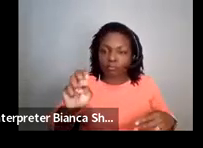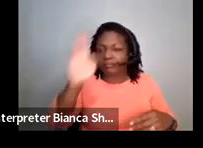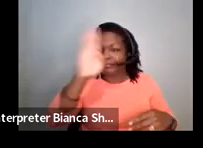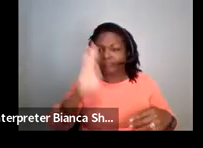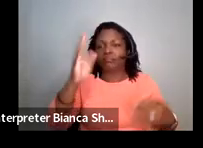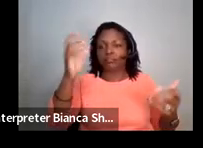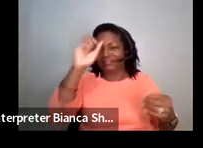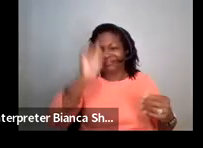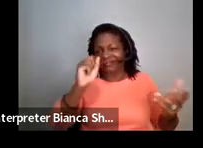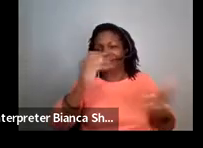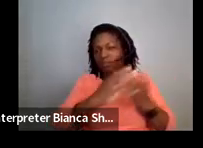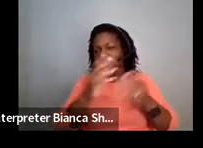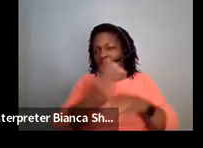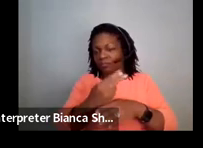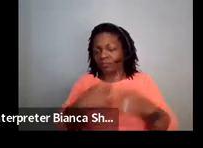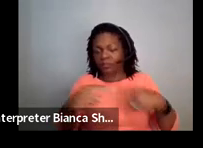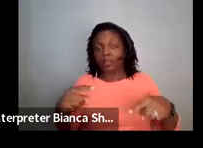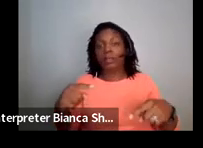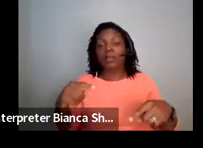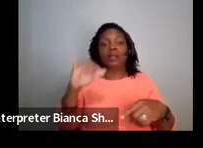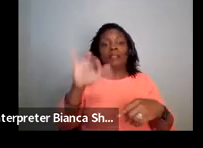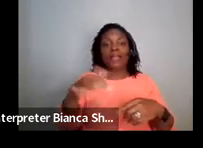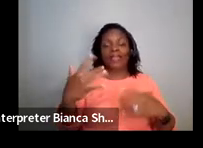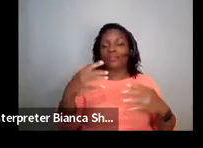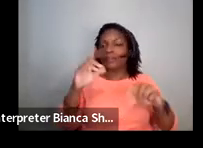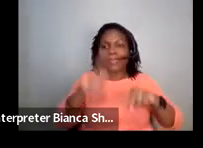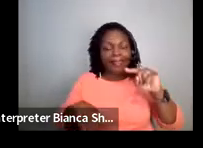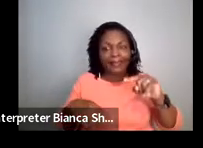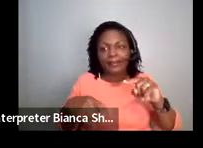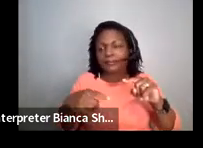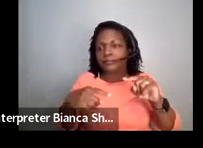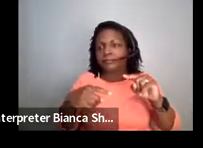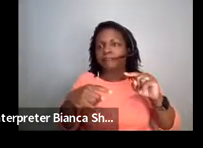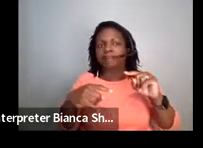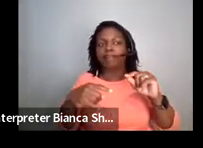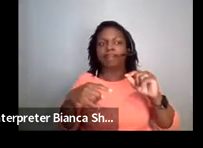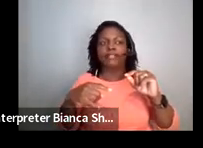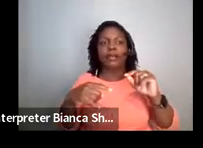You may not be able to do and think things through the make the way you were prior to your stroke.